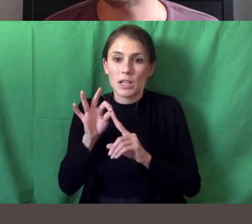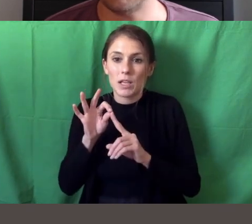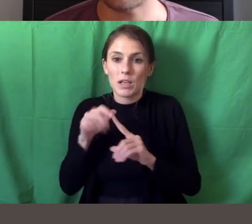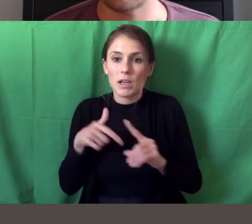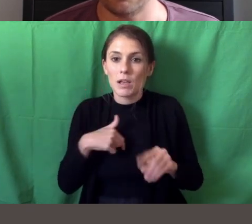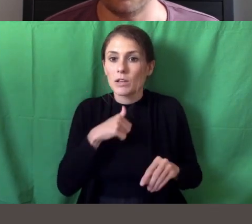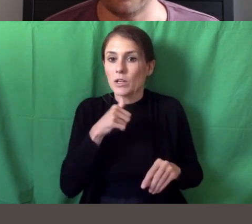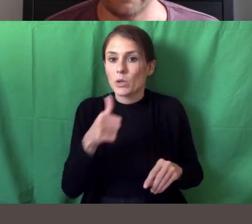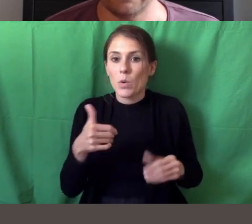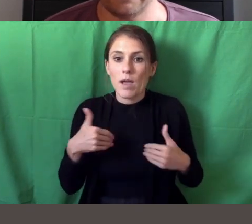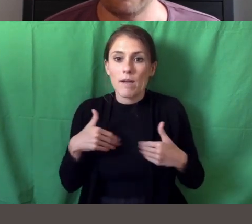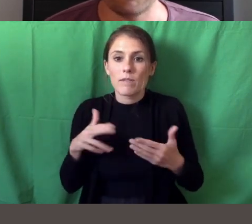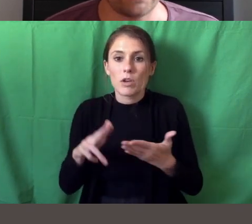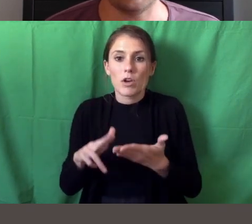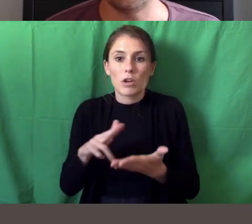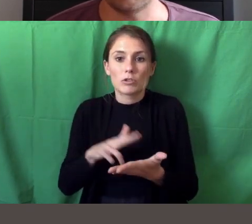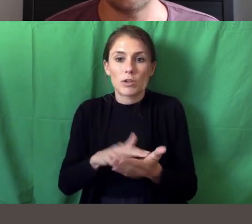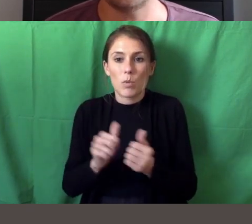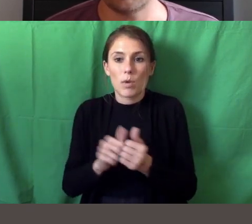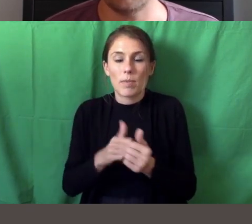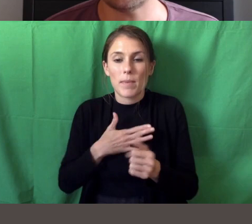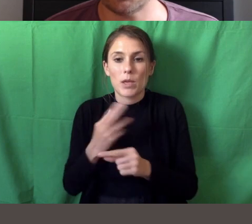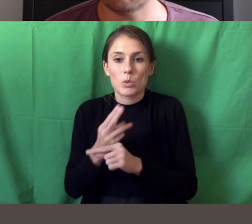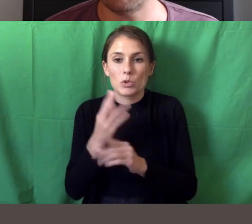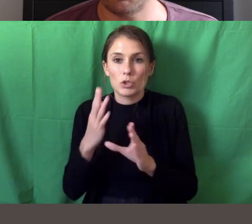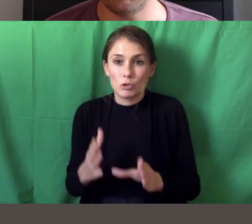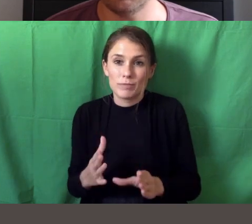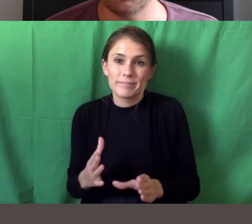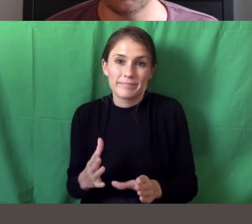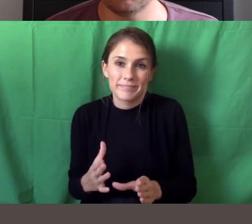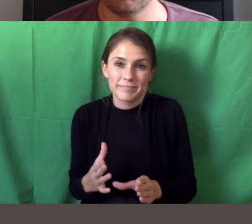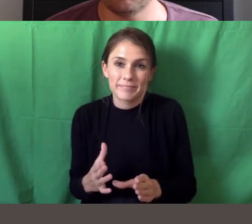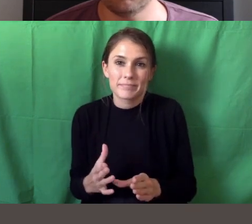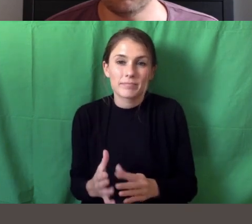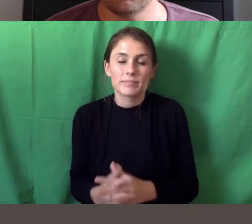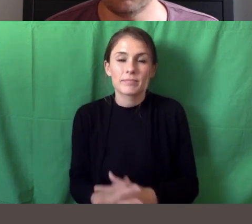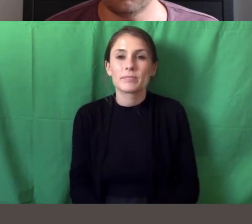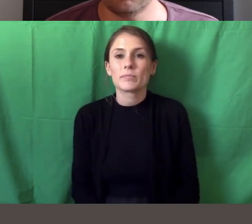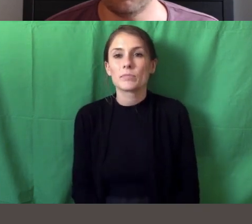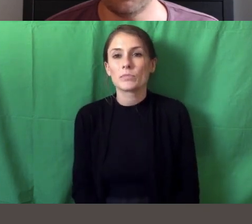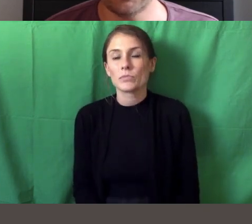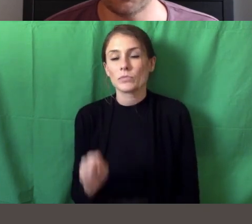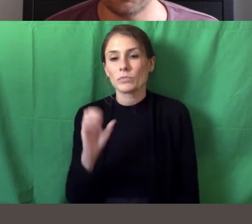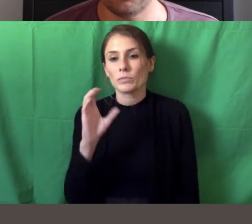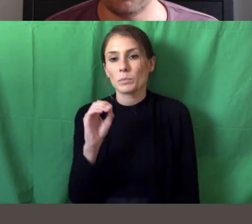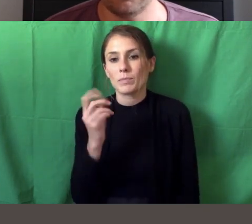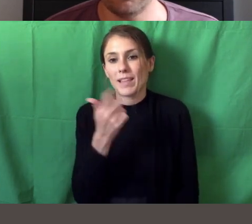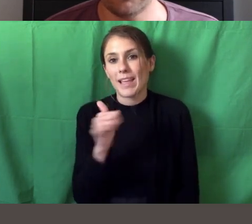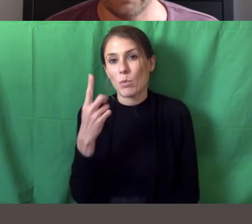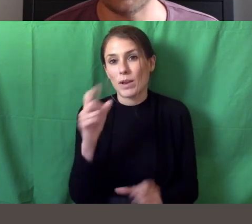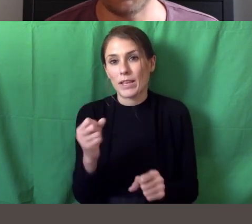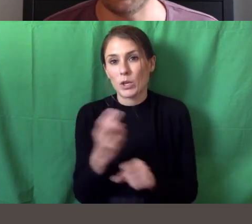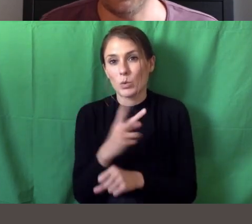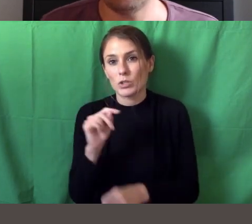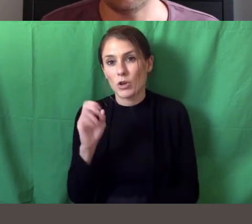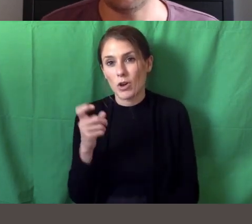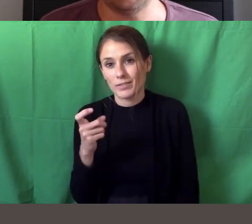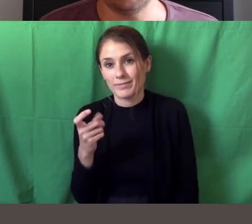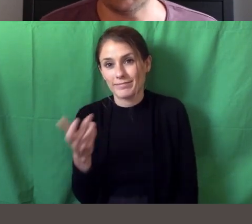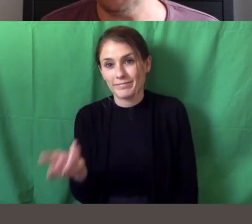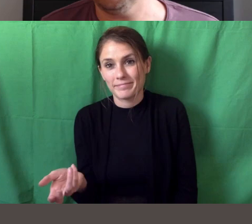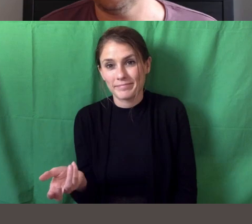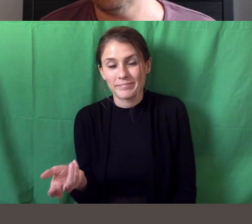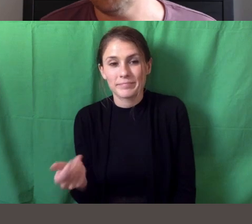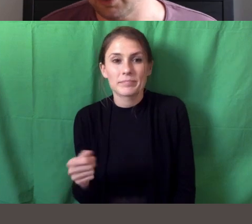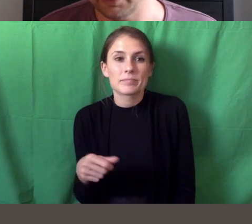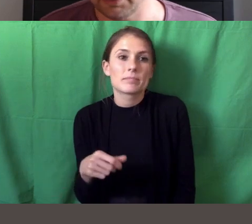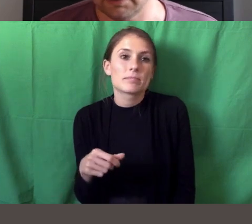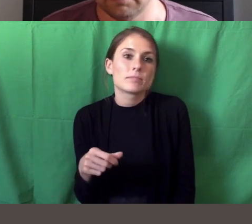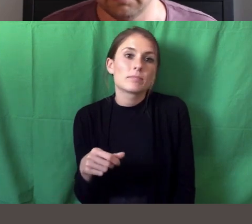spare time. And especially, I do not have a contract with my users. So, it's about anybody